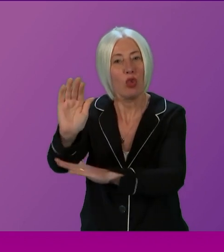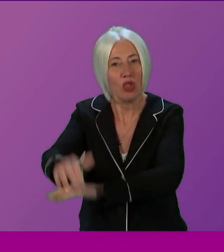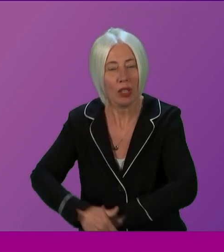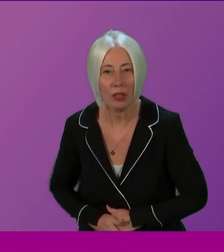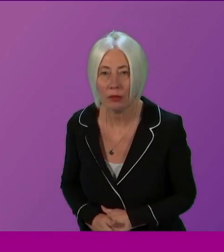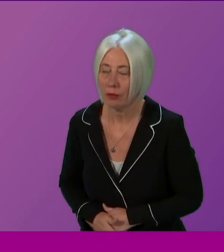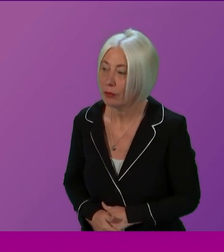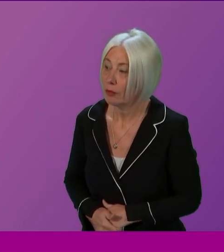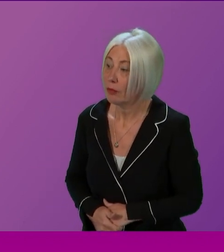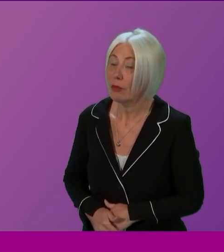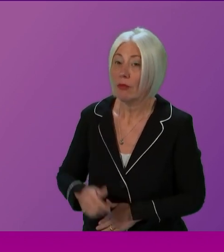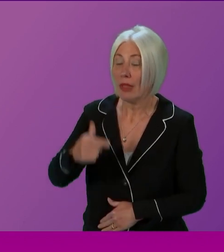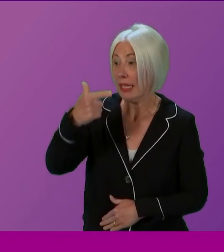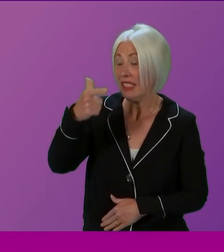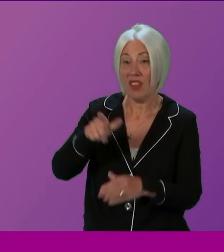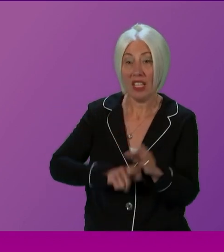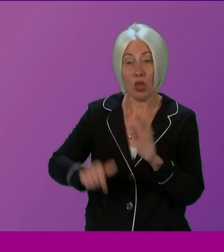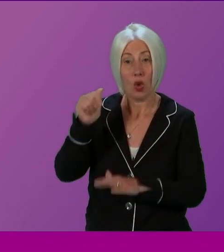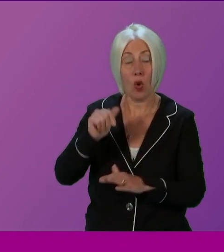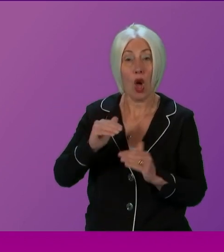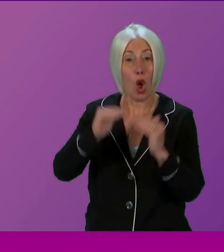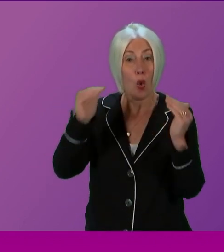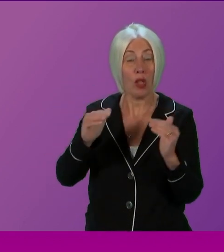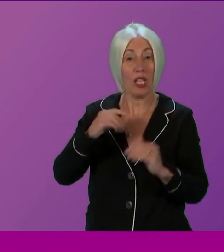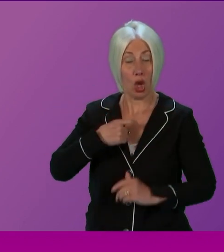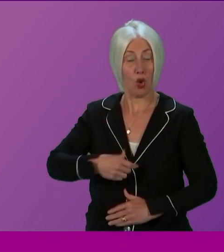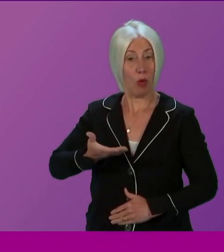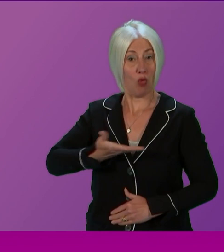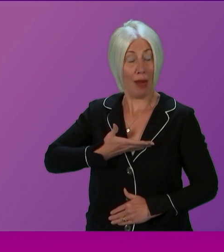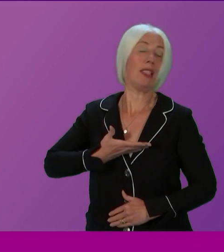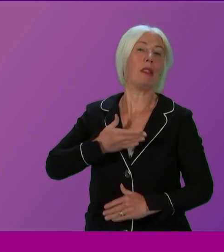Seven years ago, the Equality and Human Rights Commission identified that just 0.5 per cent